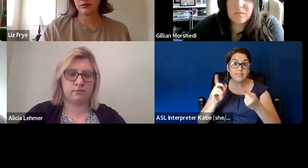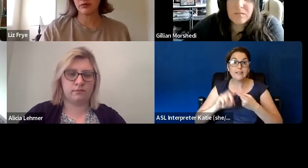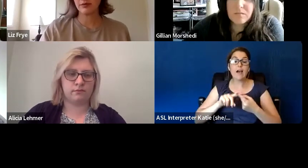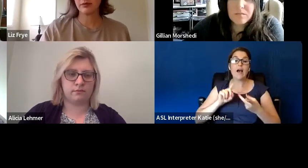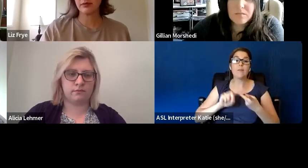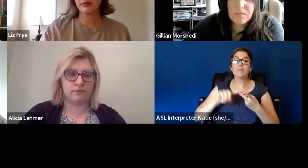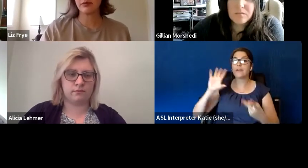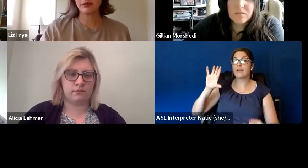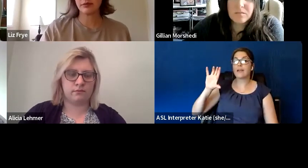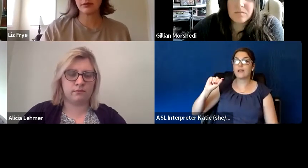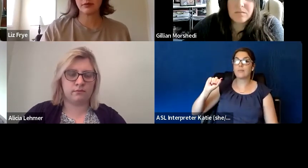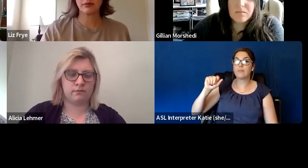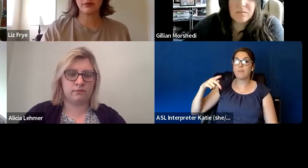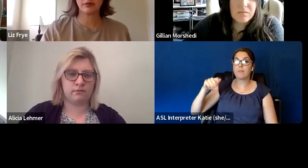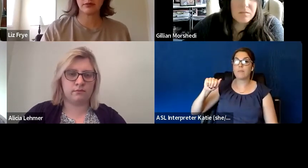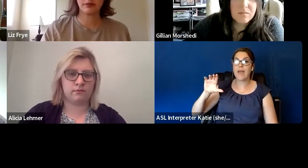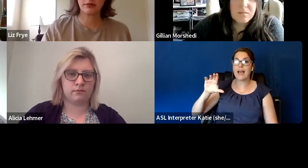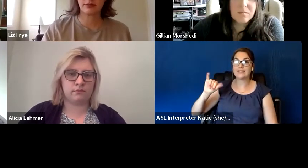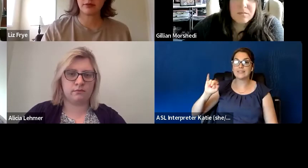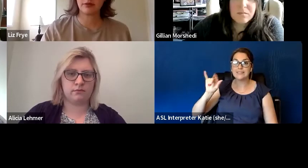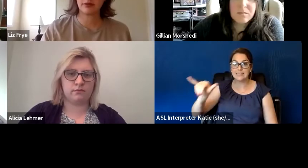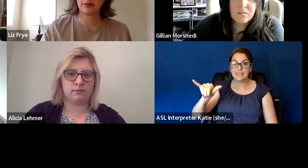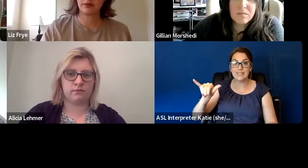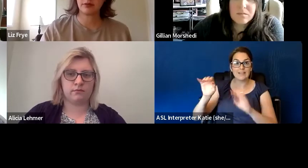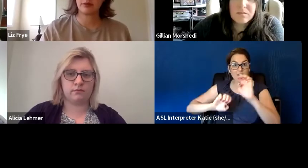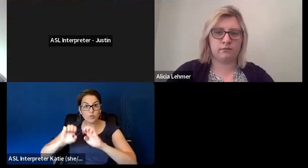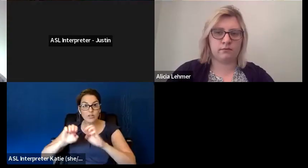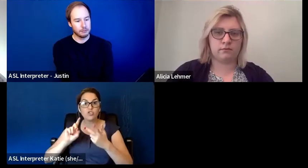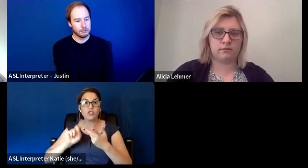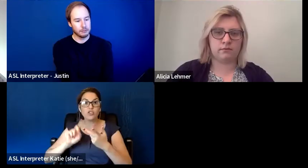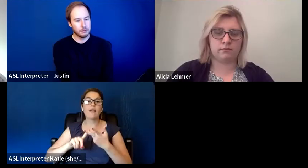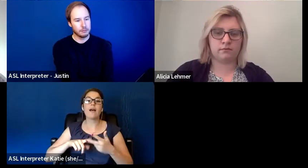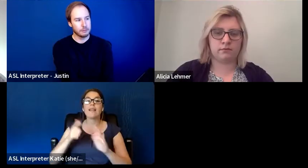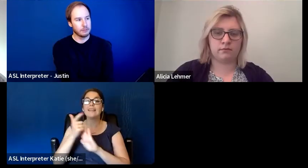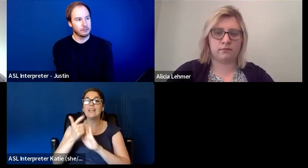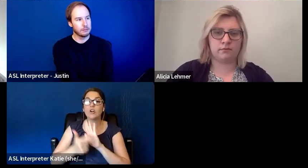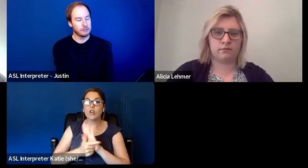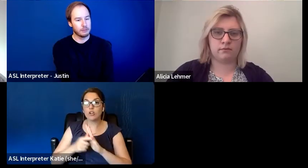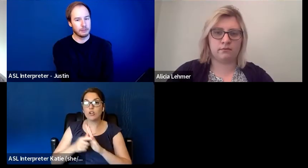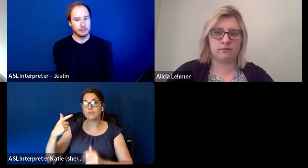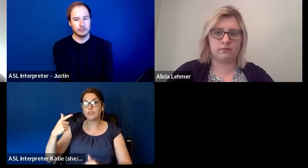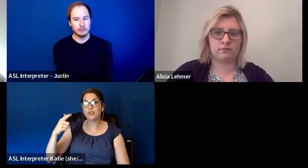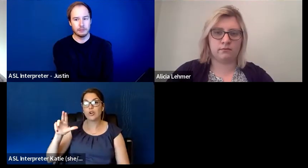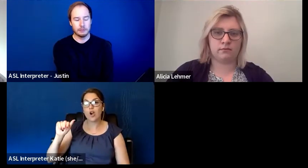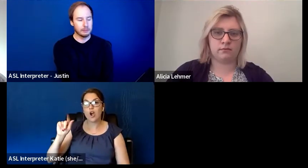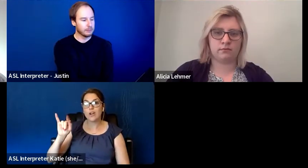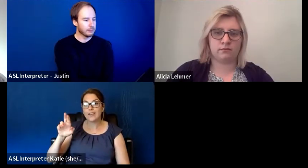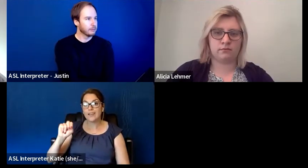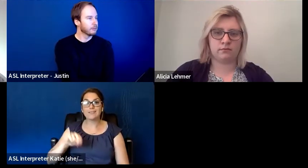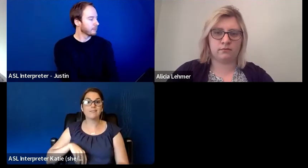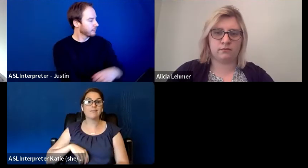Some people need legal guardianship, you might need to find some relatives. So it's just kind of a different way of assessing some